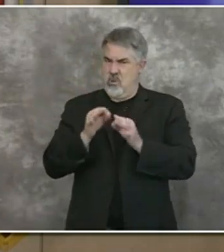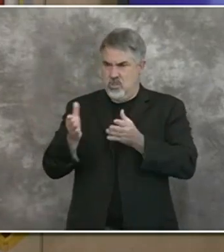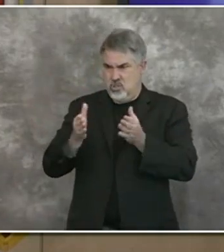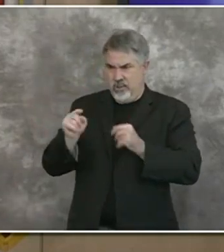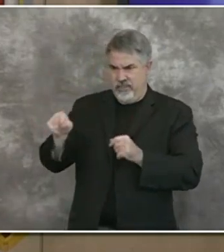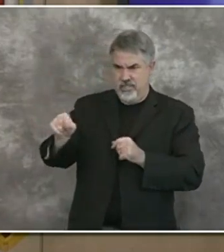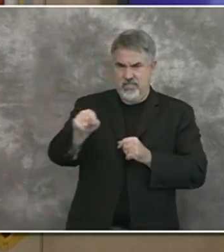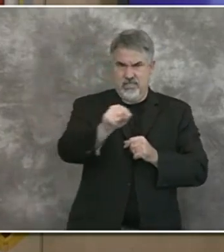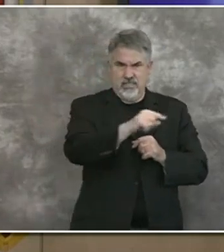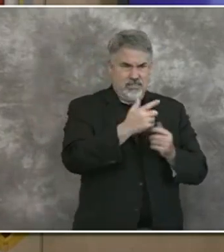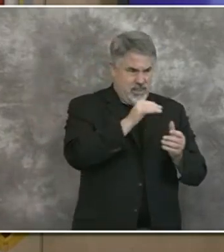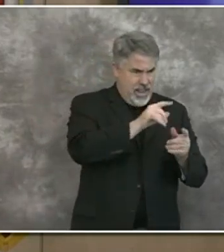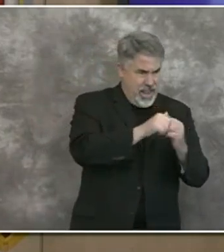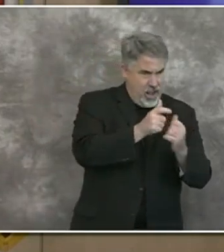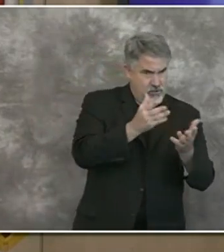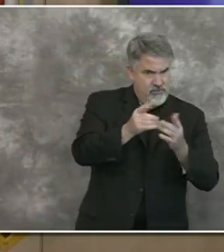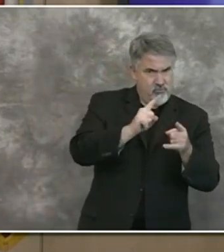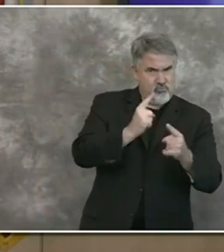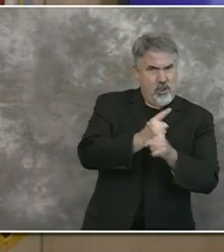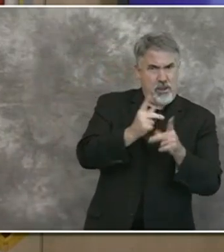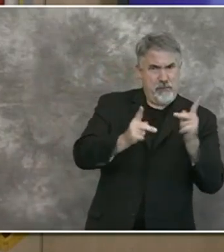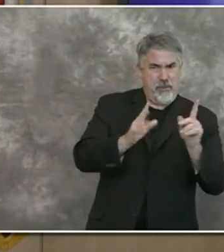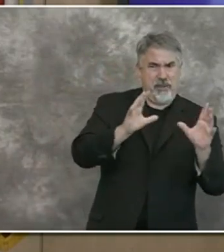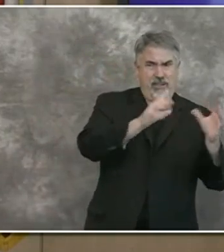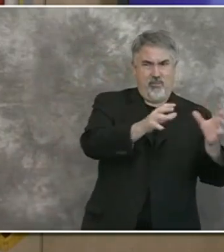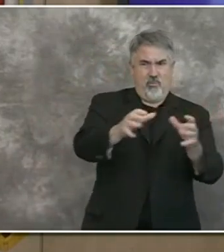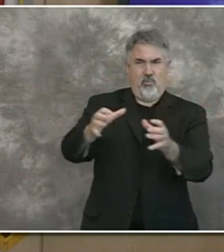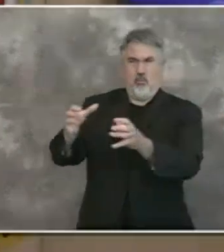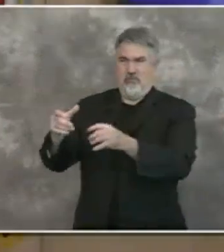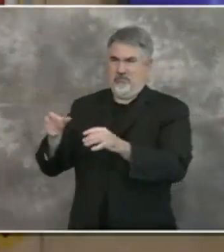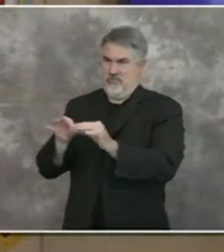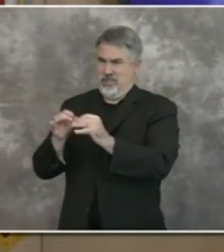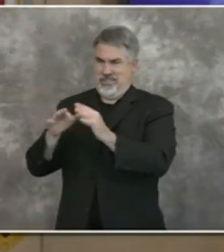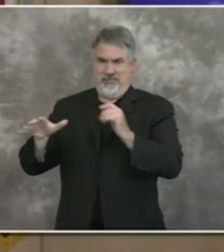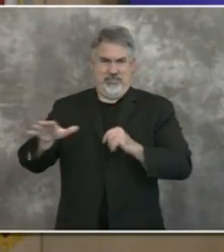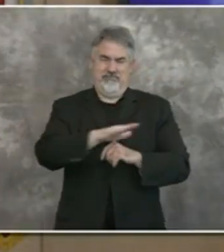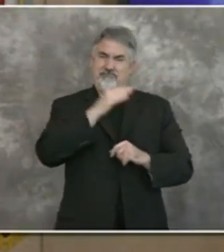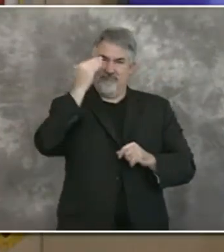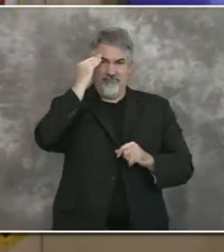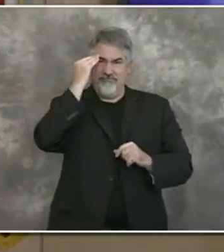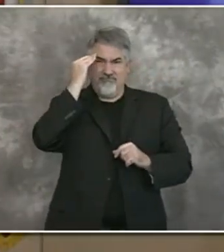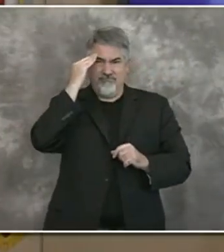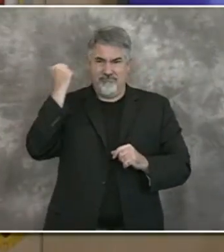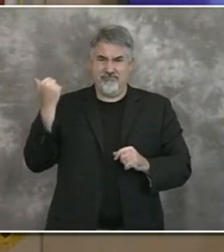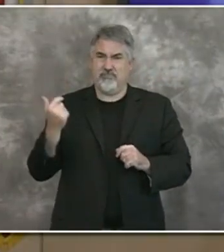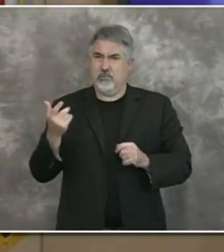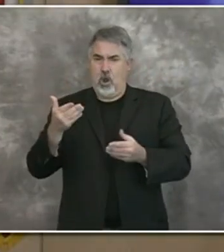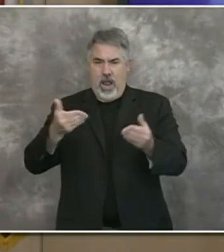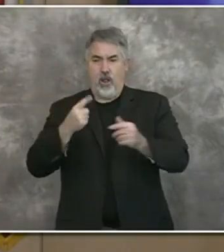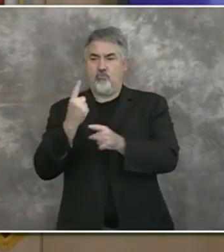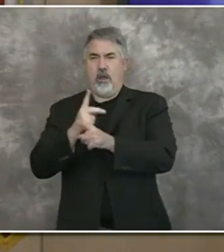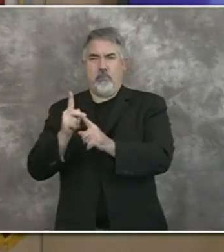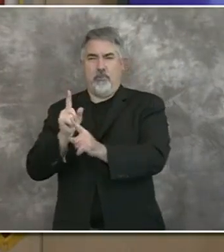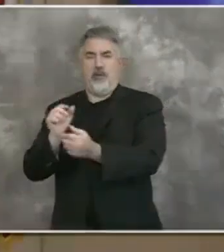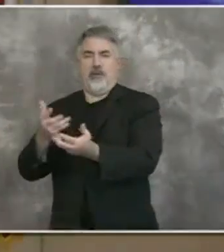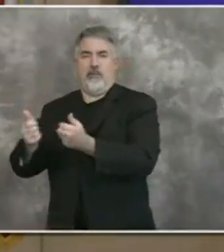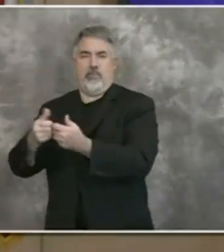DEPARTMENT IS GUIDING TOWARDS BUILDING OUT THIS WORKFORCE IN A WAY THAT WILL APPROPRIATELY AND PROPERLY SERVE WITH TRUSTED MESSENGERS ALL THE VARIOUS ASPECTS OF OUR